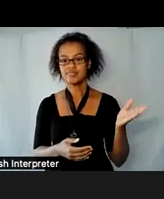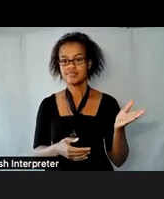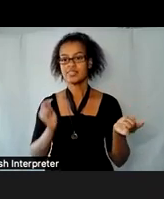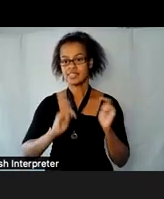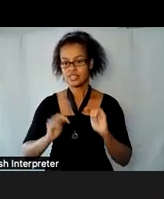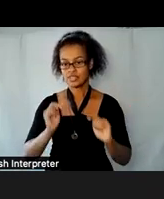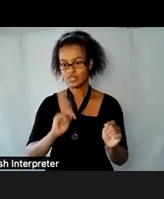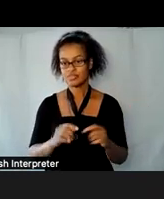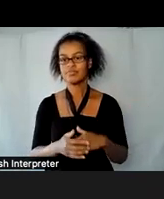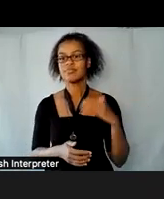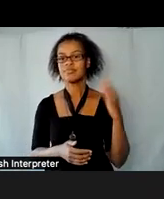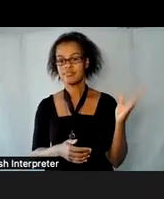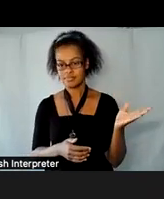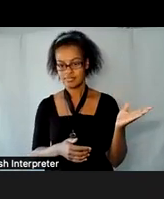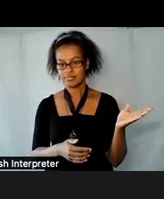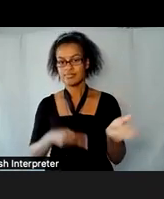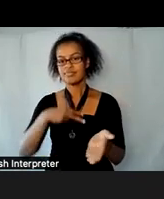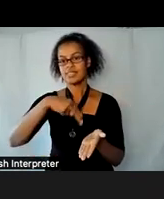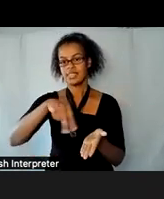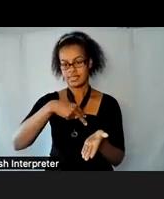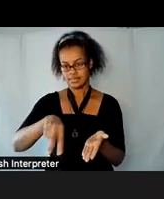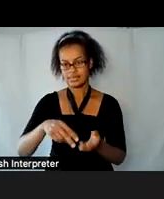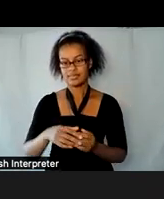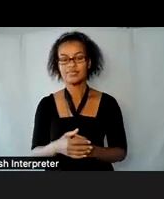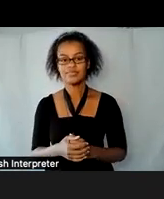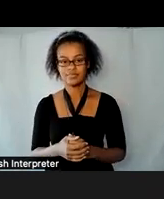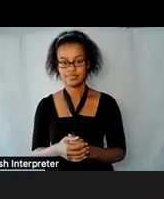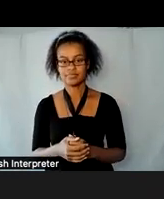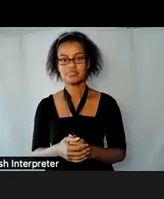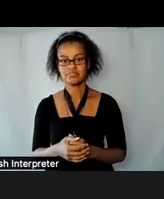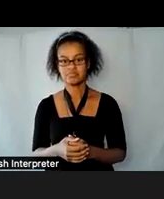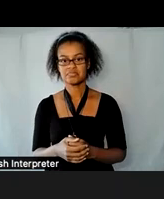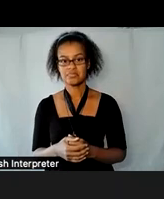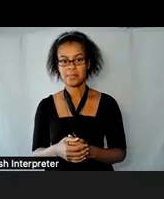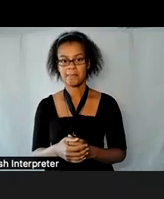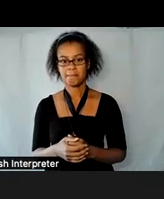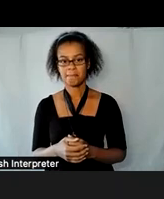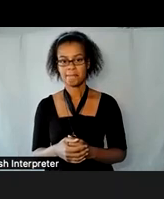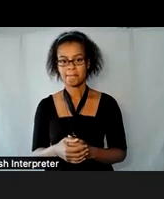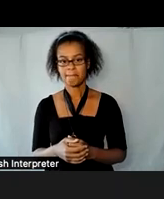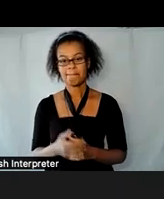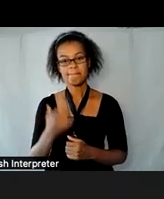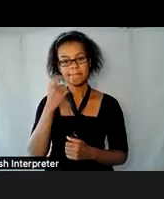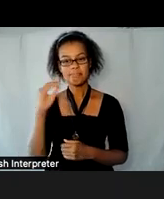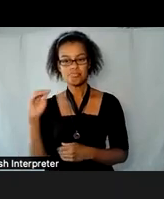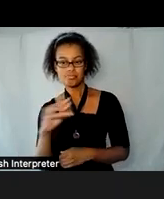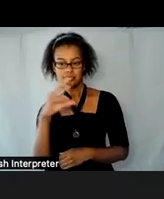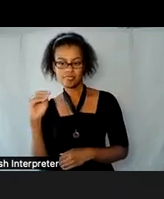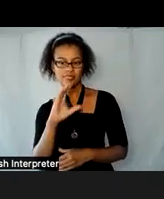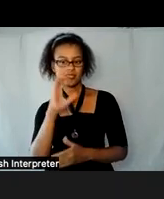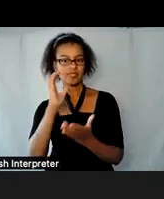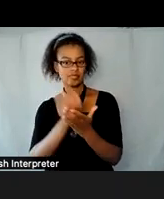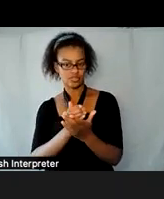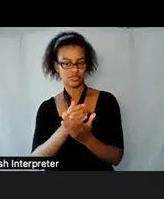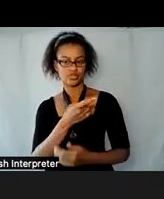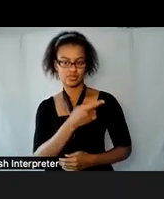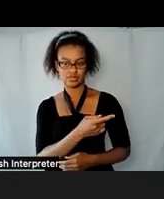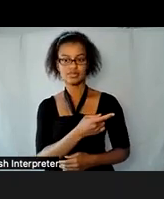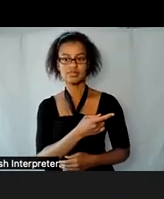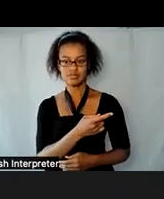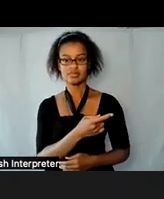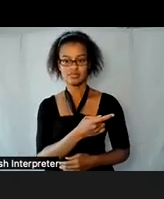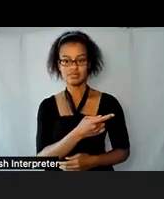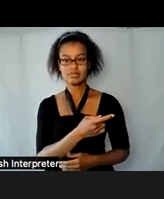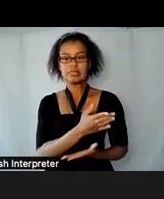But these are just the images, you know that I put really, all disciplines are very, very